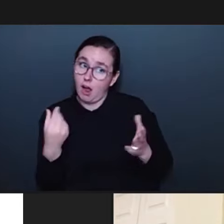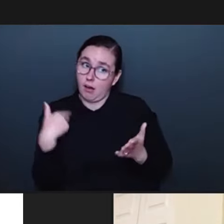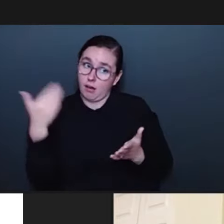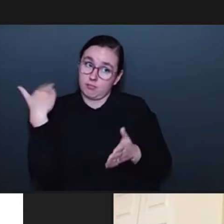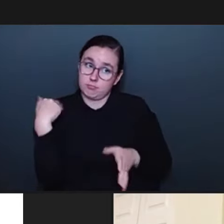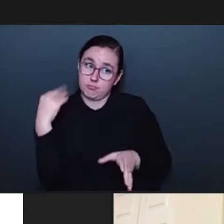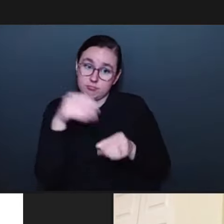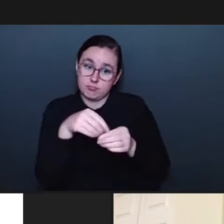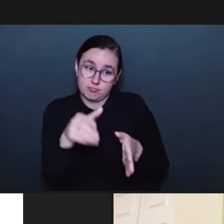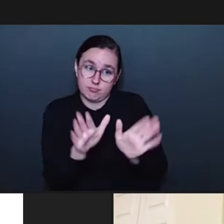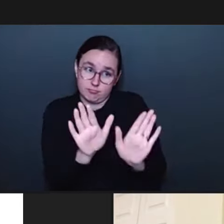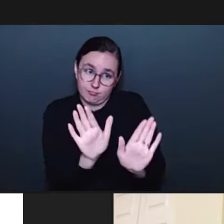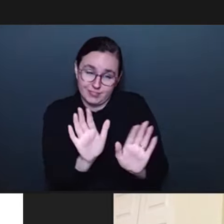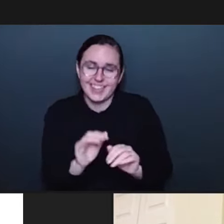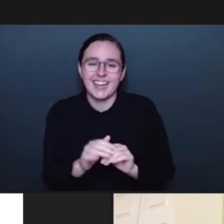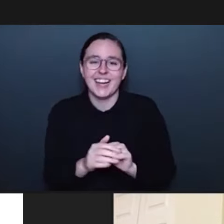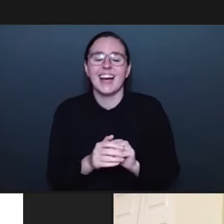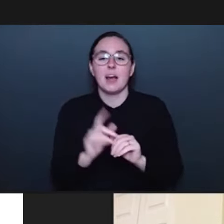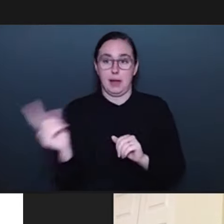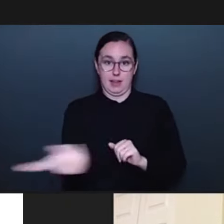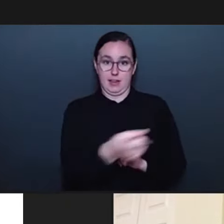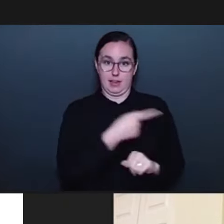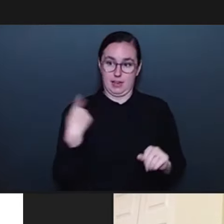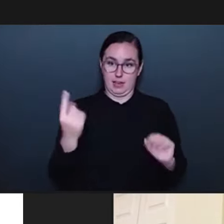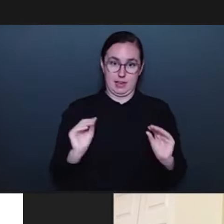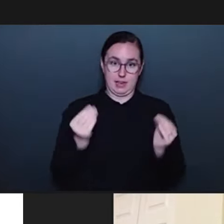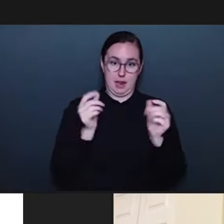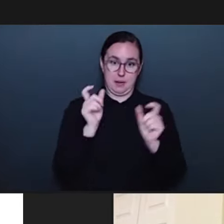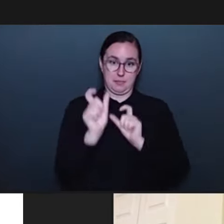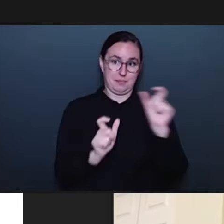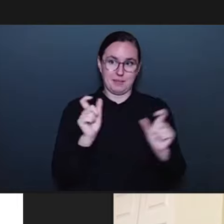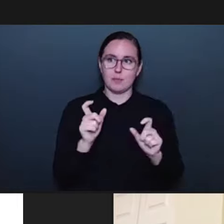community driven approach, even your existing initiatives. I want to urge that we continue to